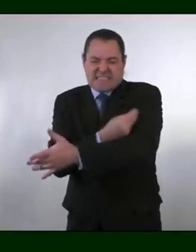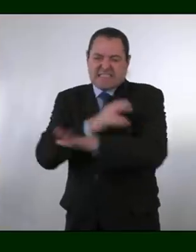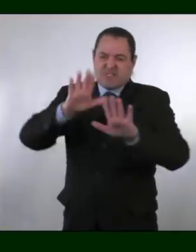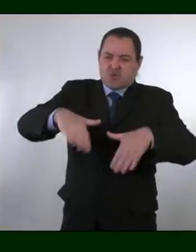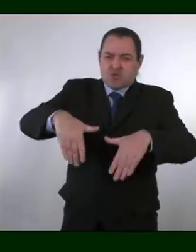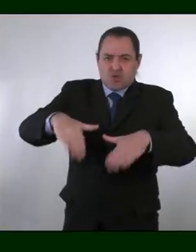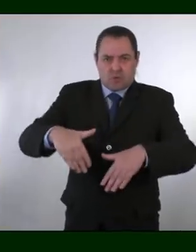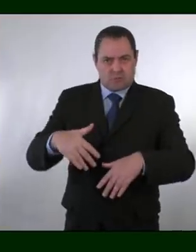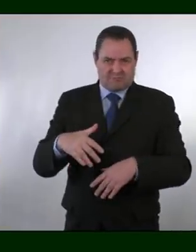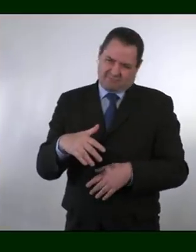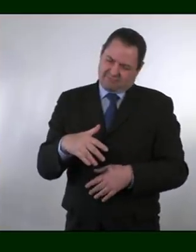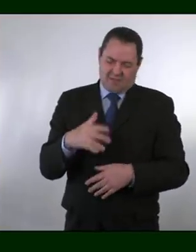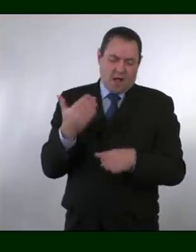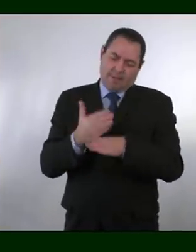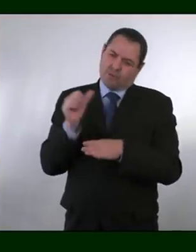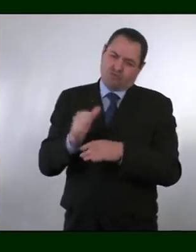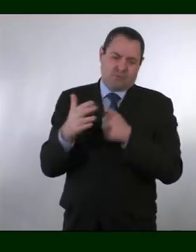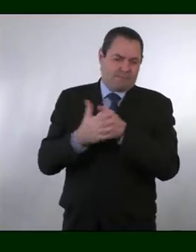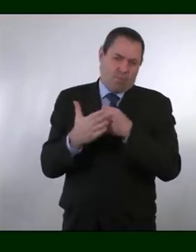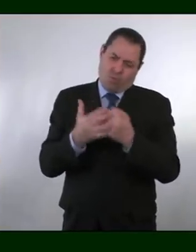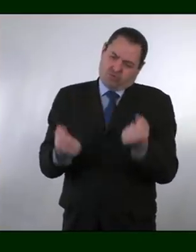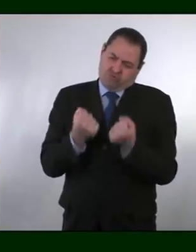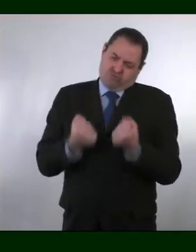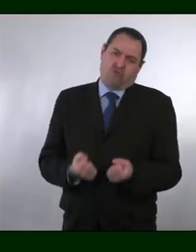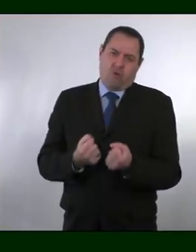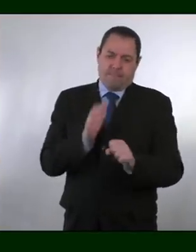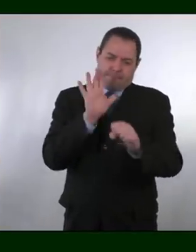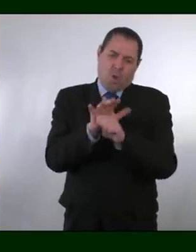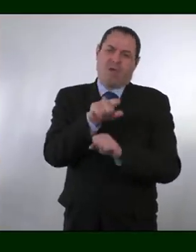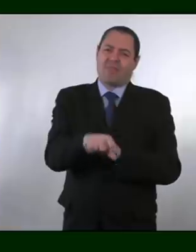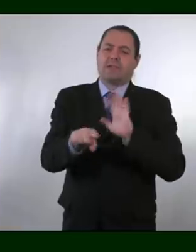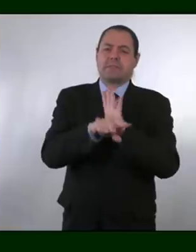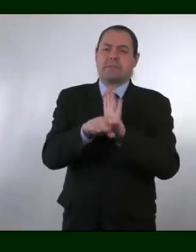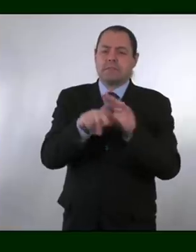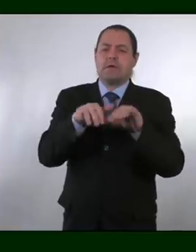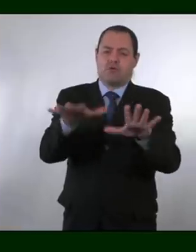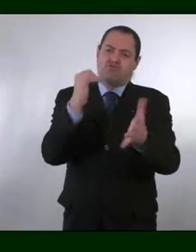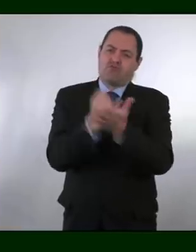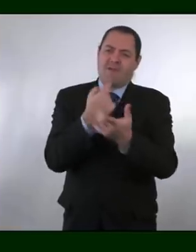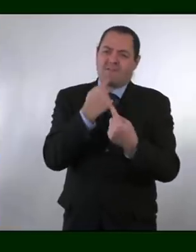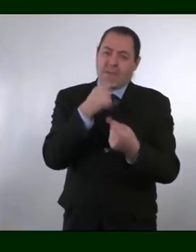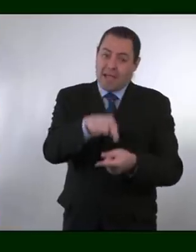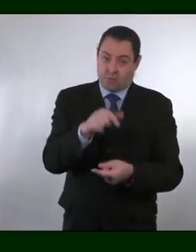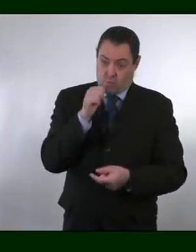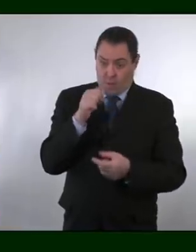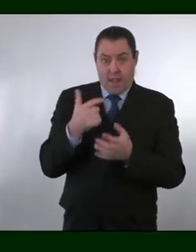theories? Will he consider including requirements to do that within the scope of the Government’s forthcoming online harms Bill? >>The Prime Minister